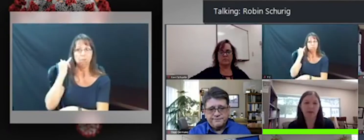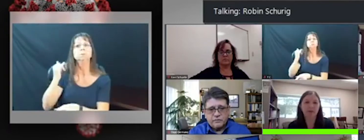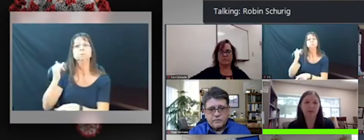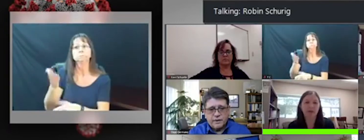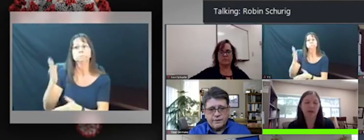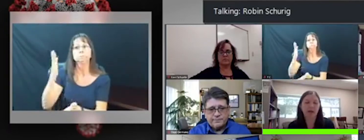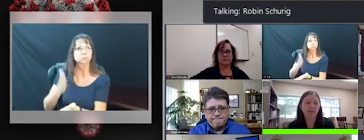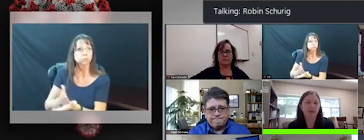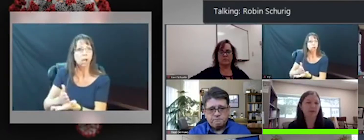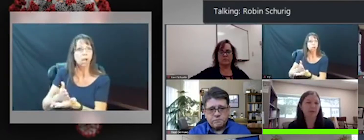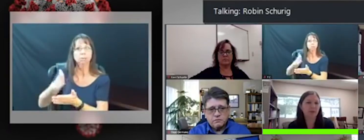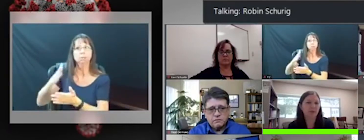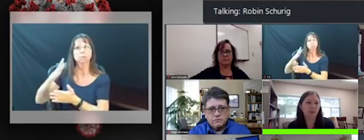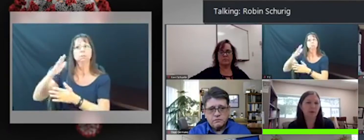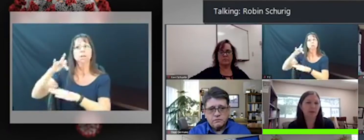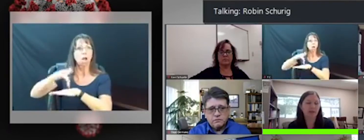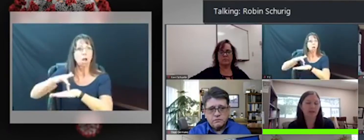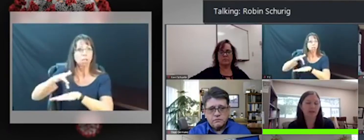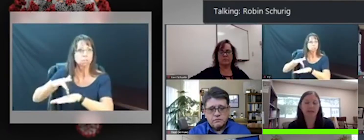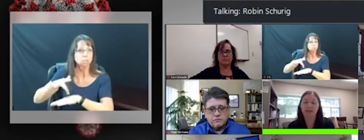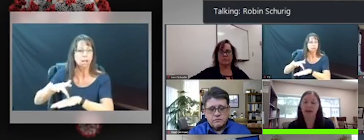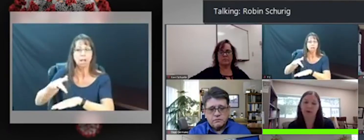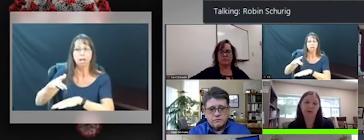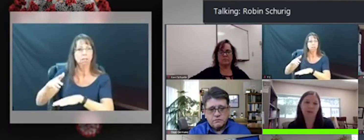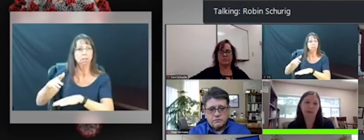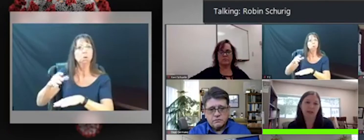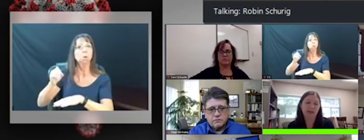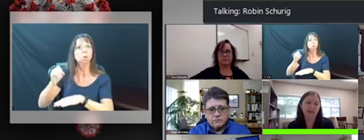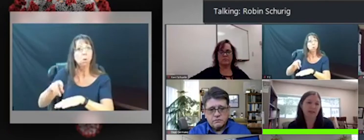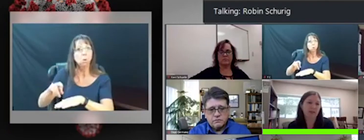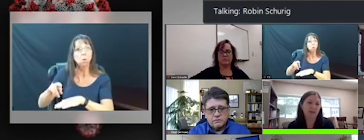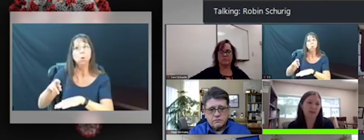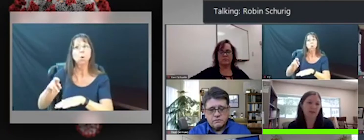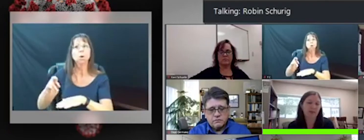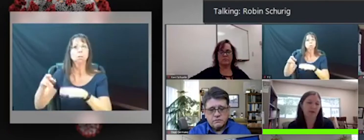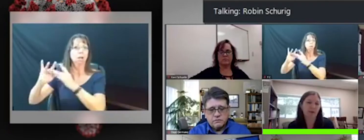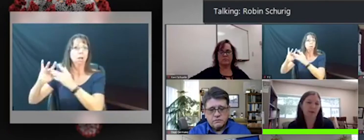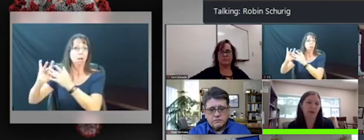schools. As far as youth sports, that also is not tied to the tier system, but I don't know,